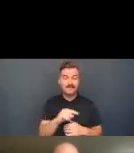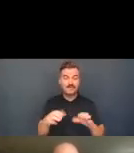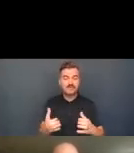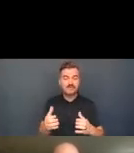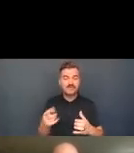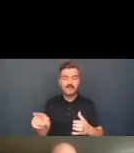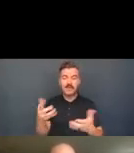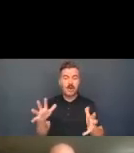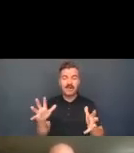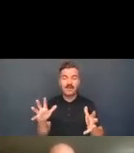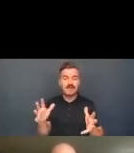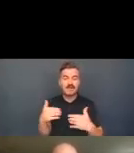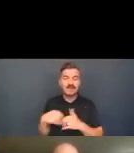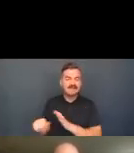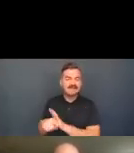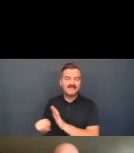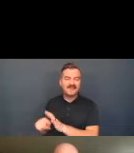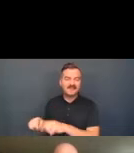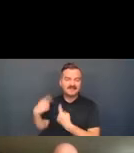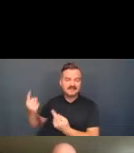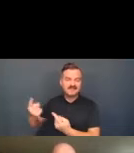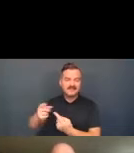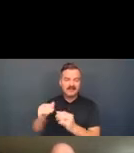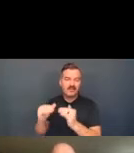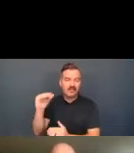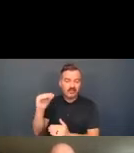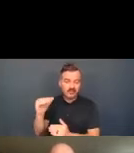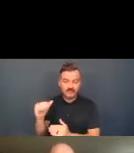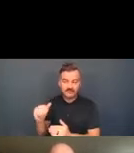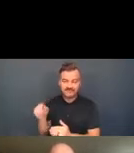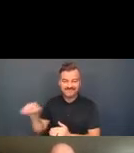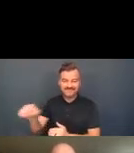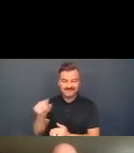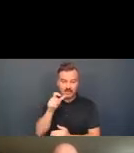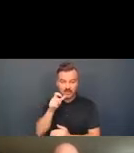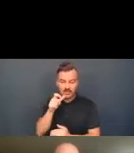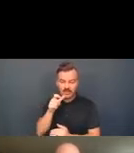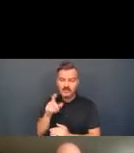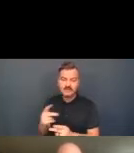been disadvantaged by social inequalities are among those who have been hit the hardest